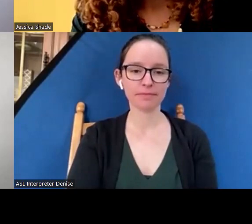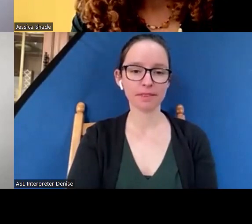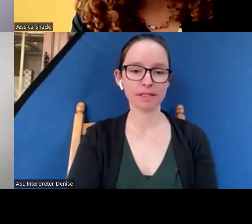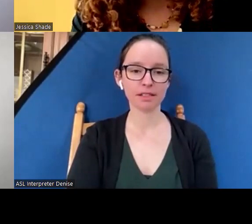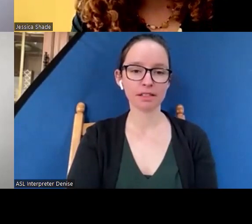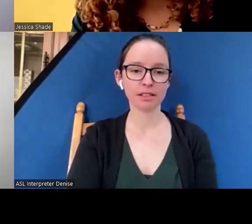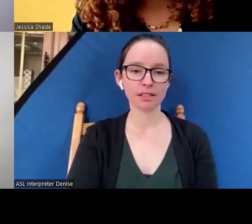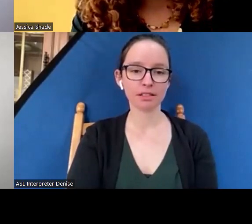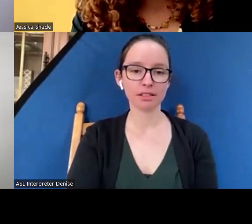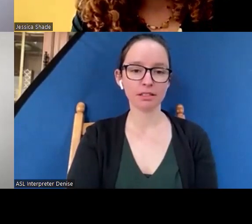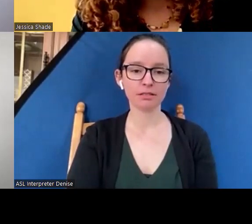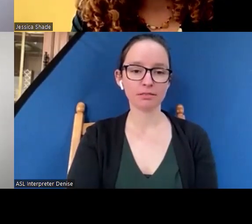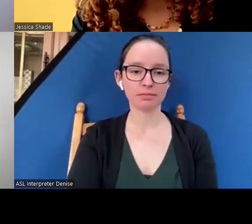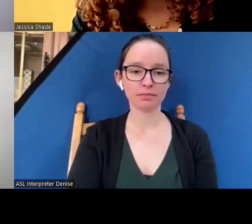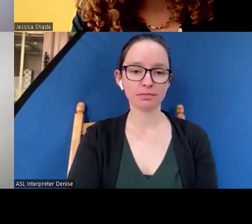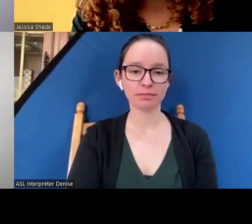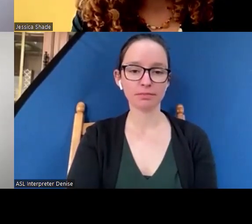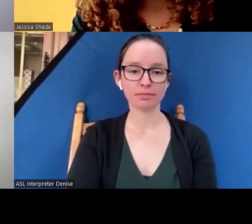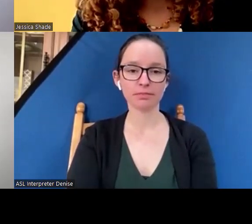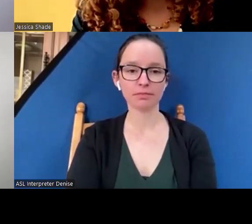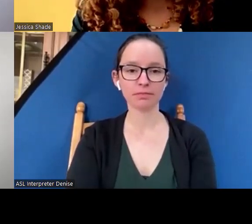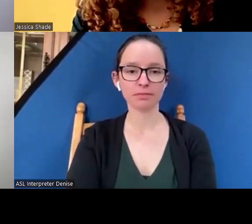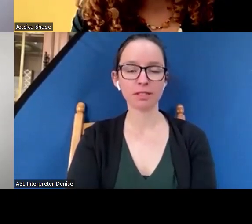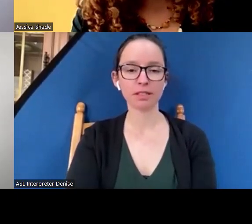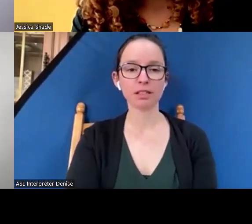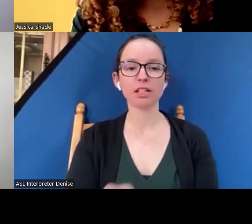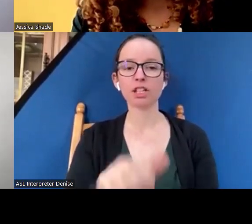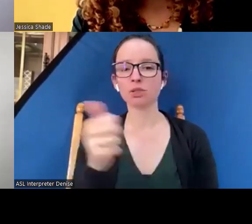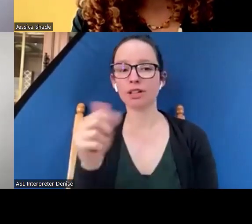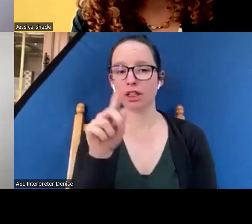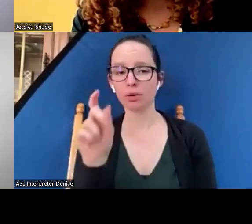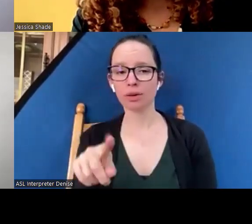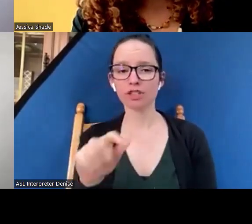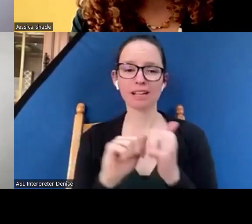All right. So here's another question, How do you balance capacity building